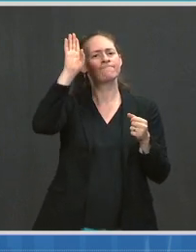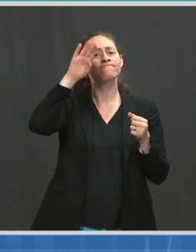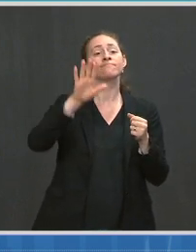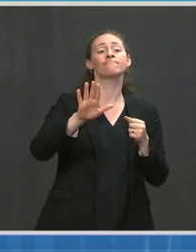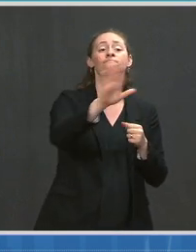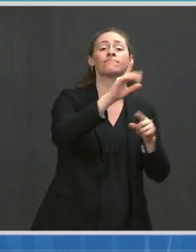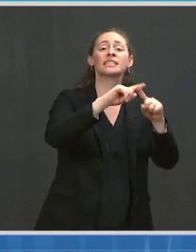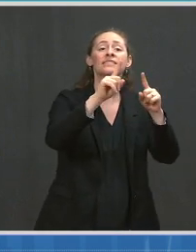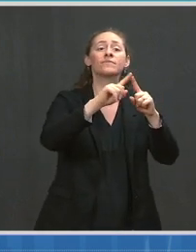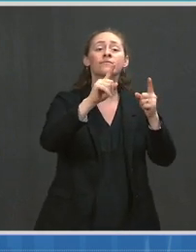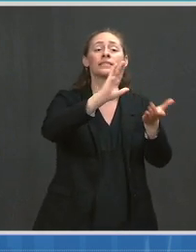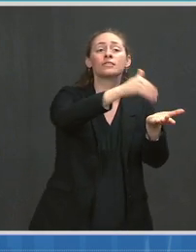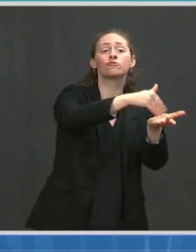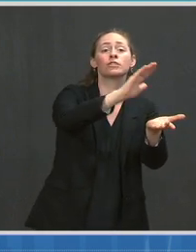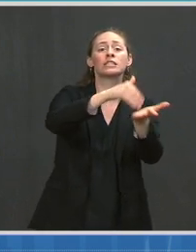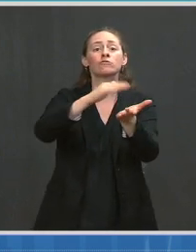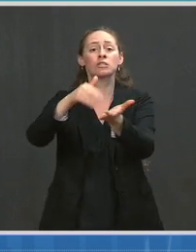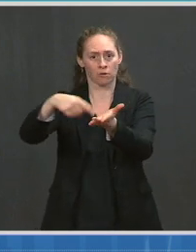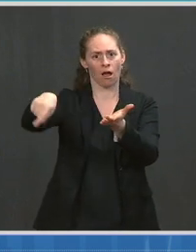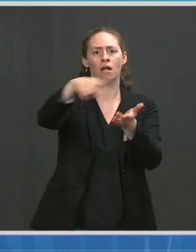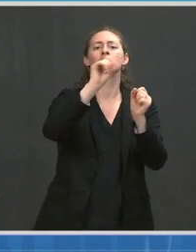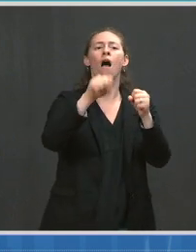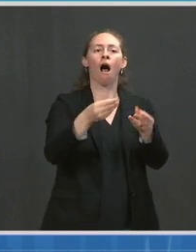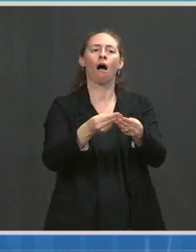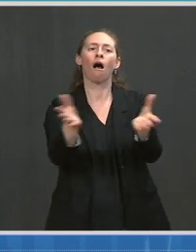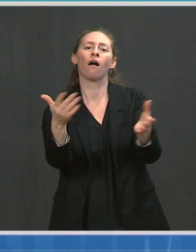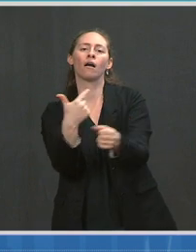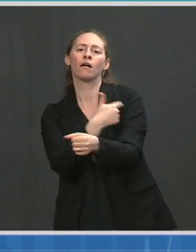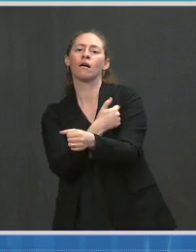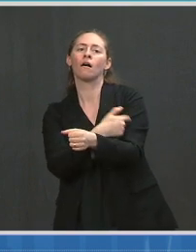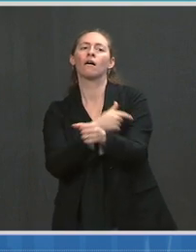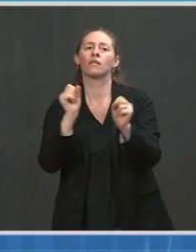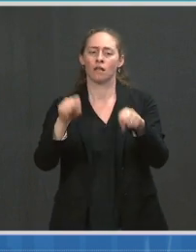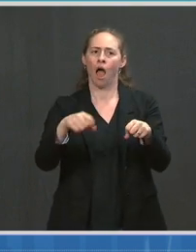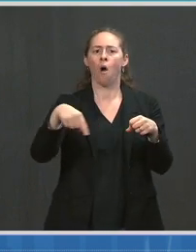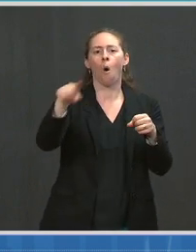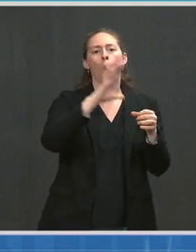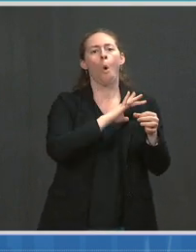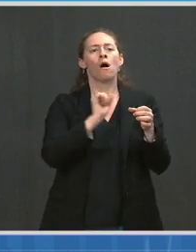These actions are an important step to help stop the spread of COVID-19